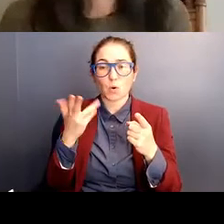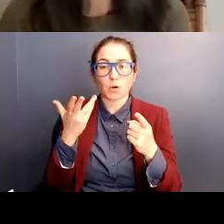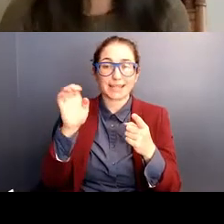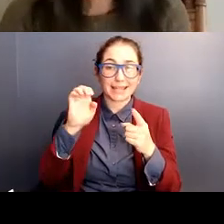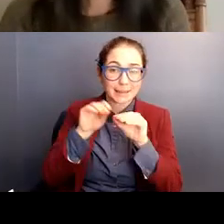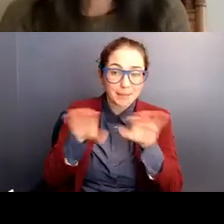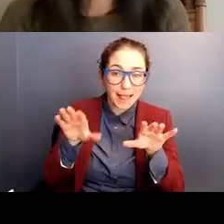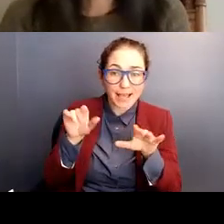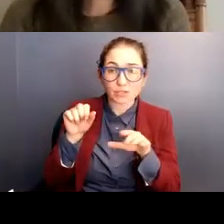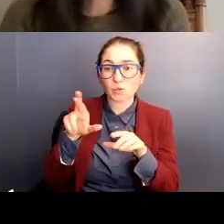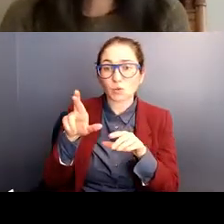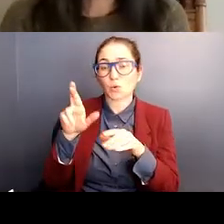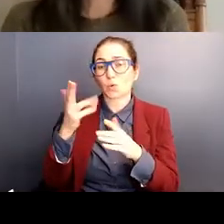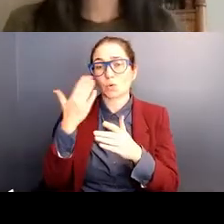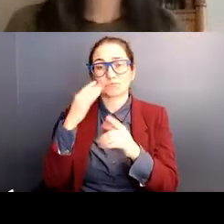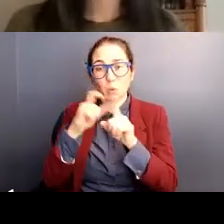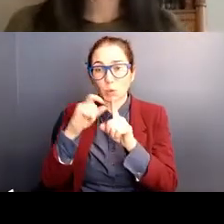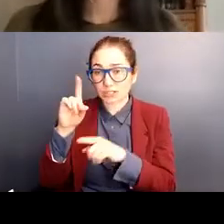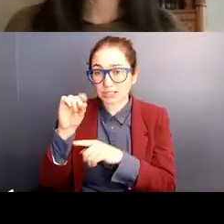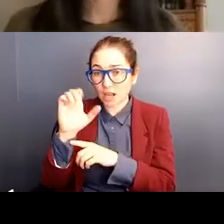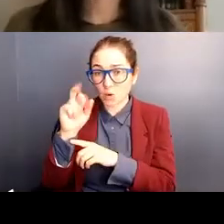Word document or a PowerPoint, whatever you're sharing is going